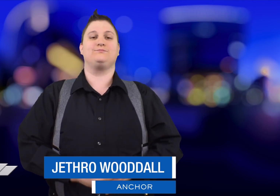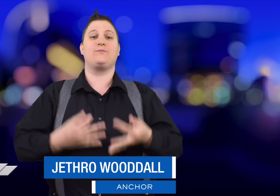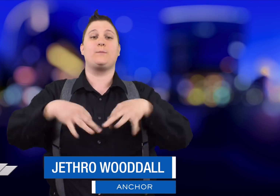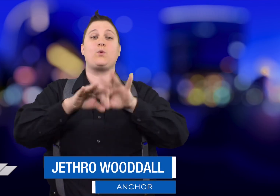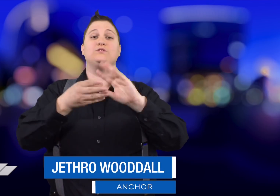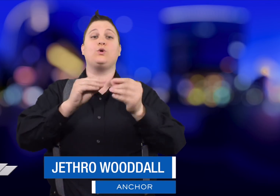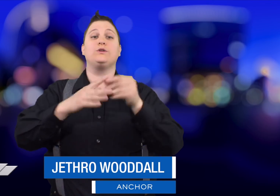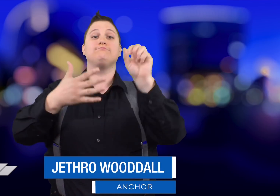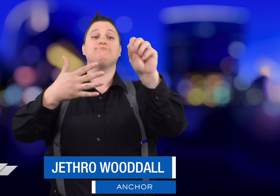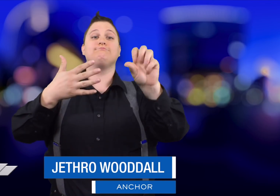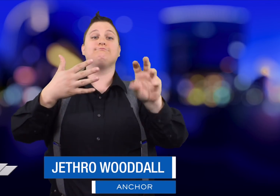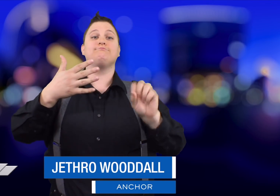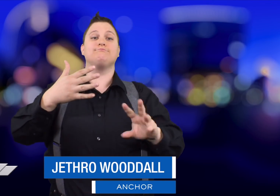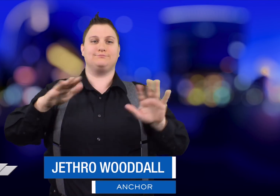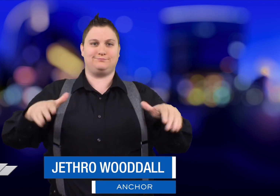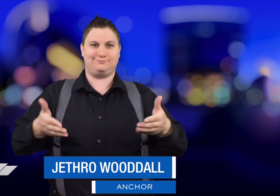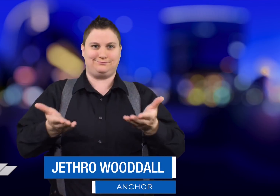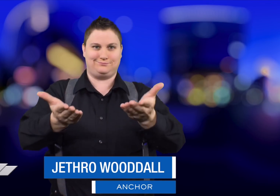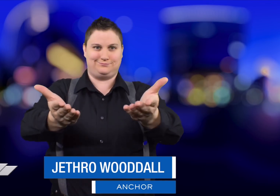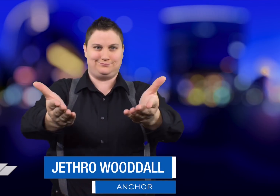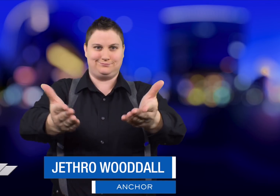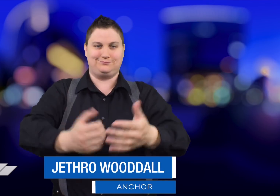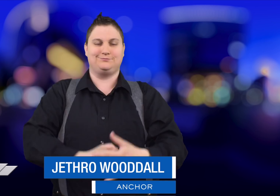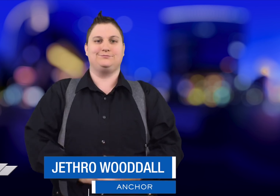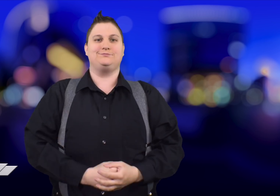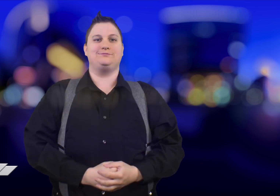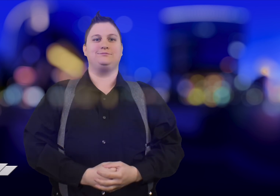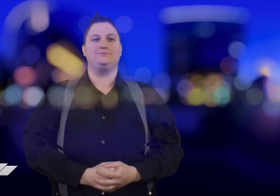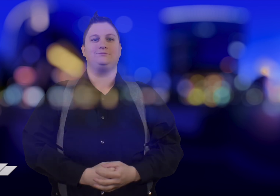Here are your top stories for today.